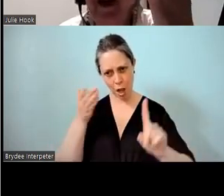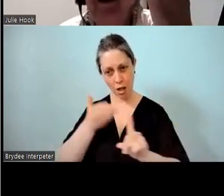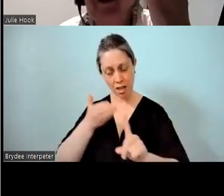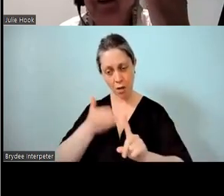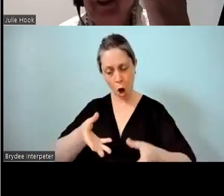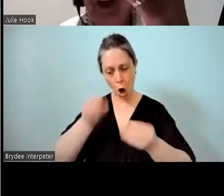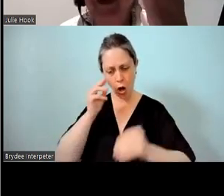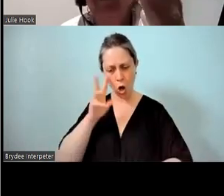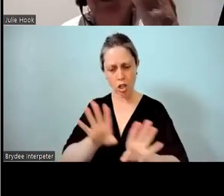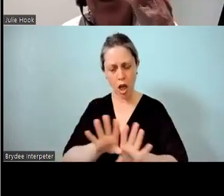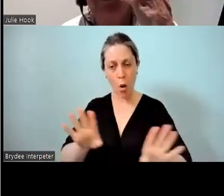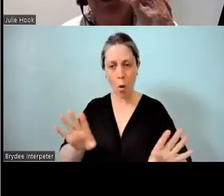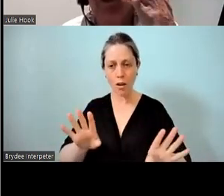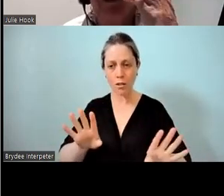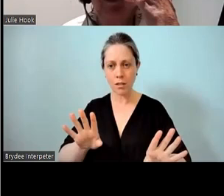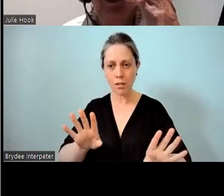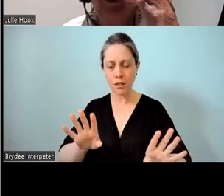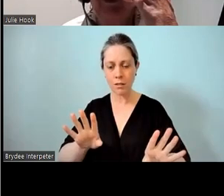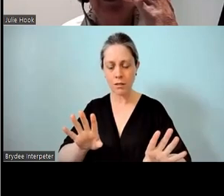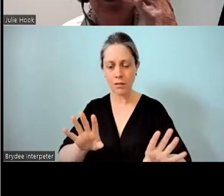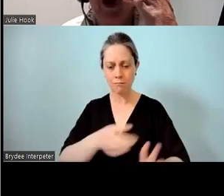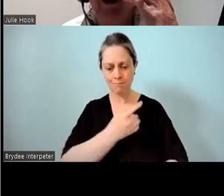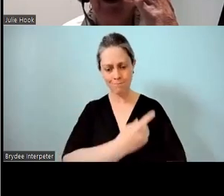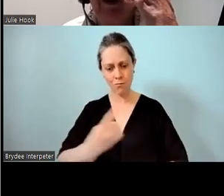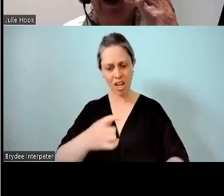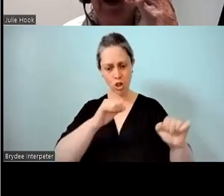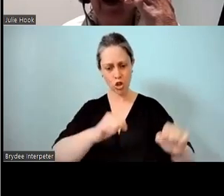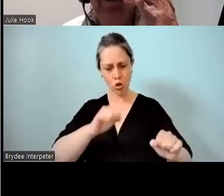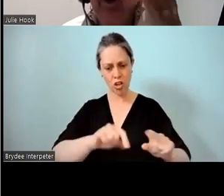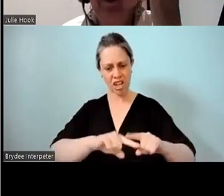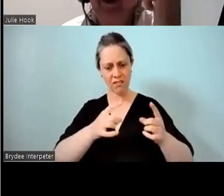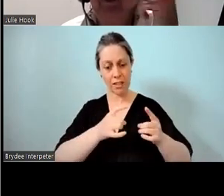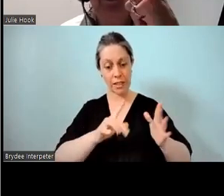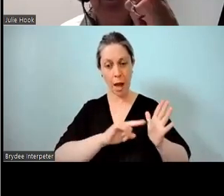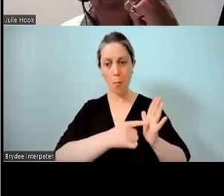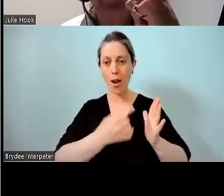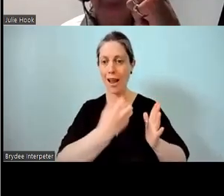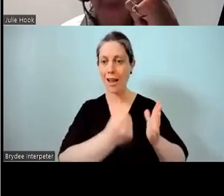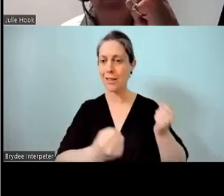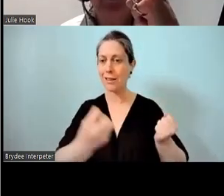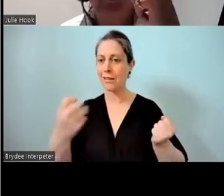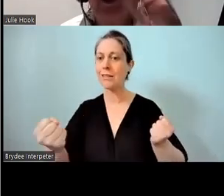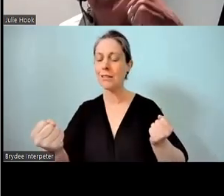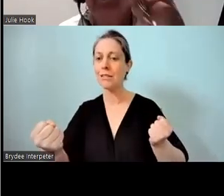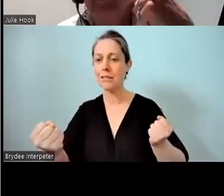and different starting points for learners as well. And so that also talks to the work that we need to do,